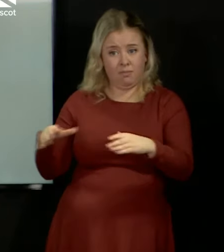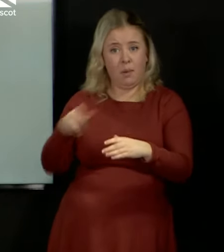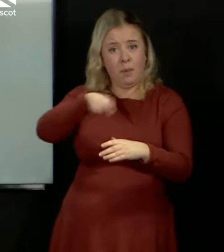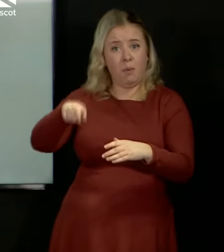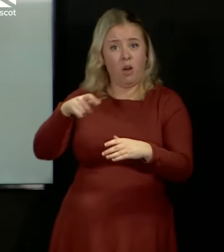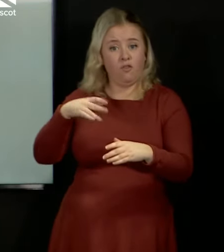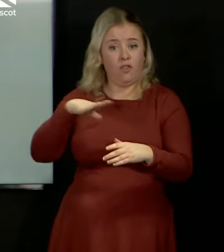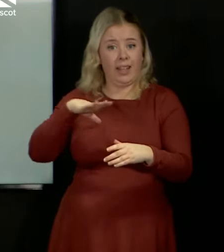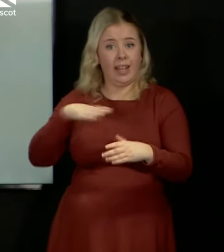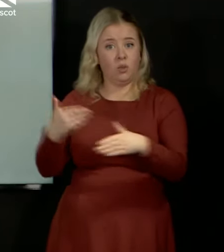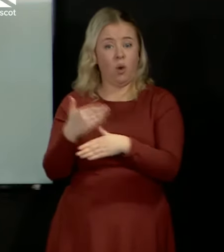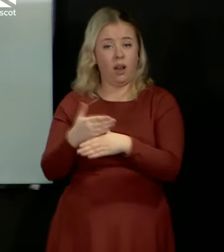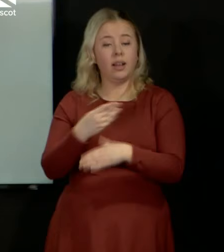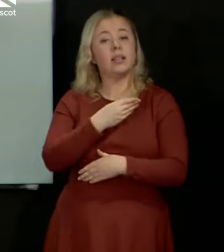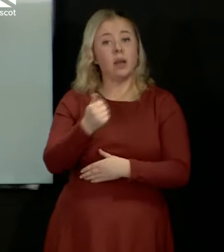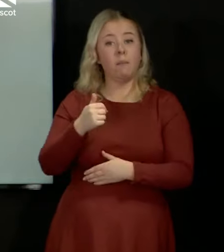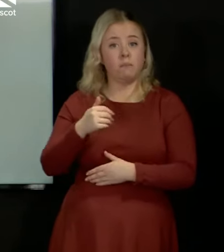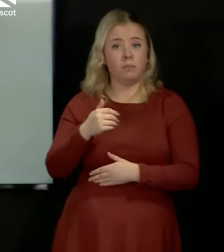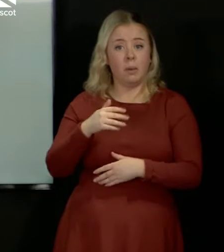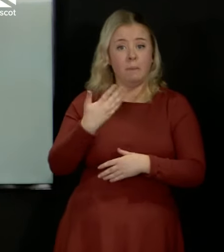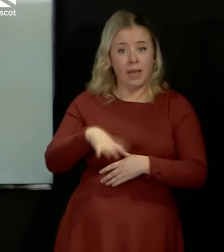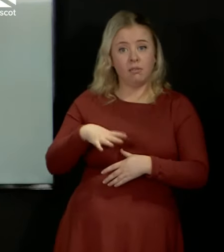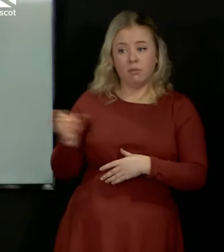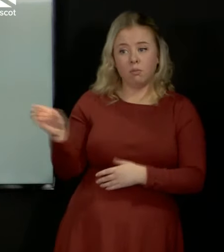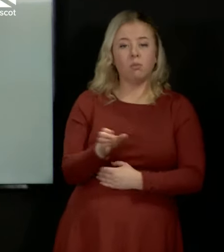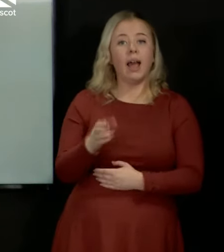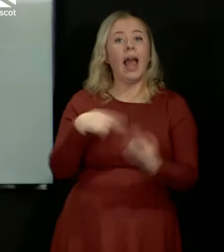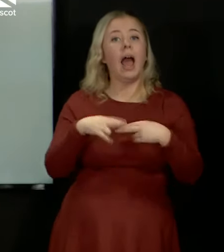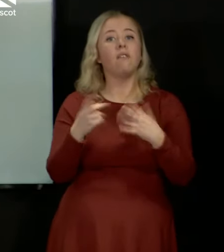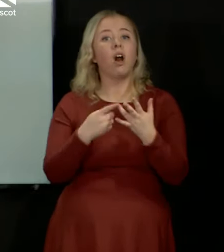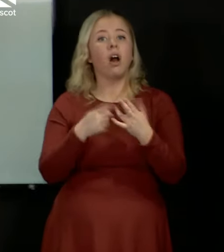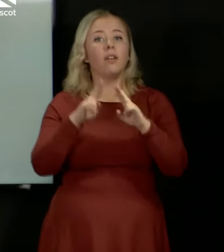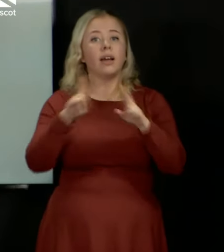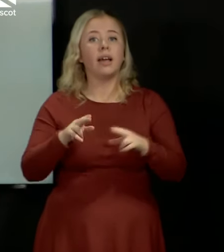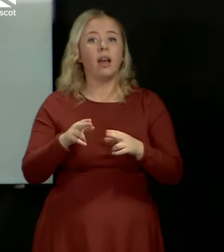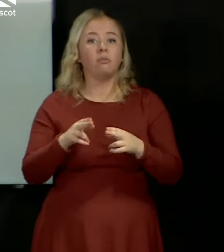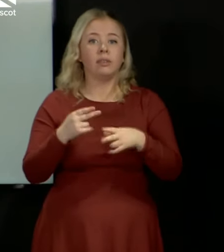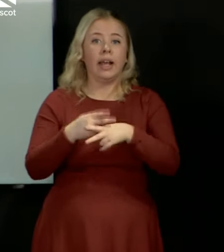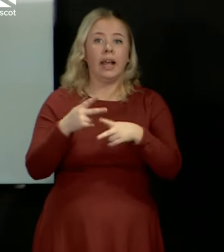have already taken it up. If others wish to come then I would be very happy to ensure that that happens.